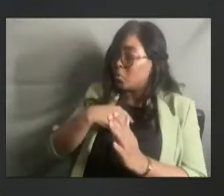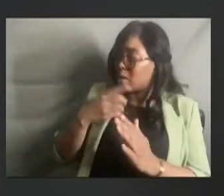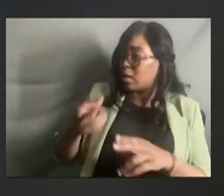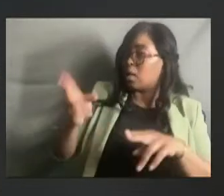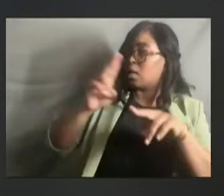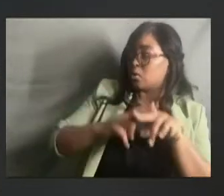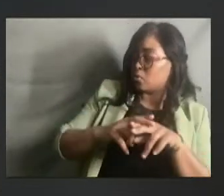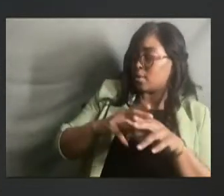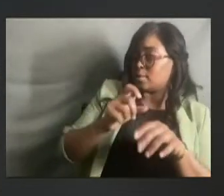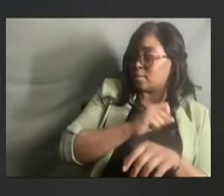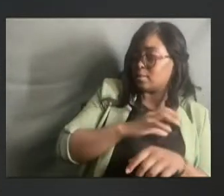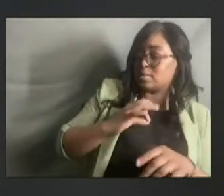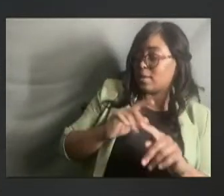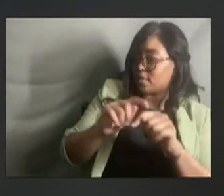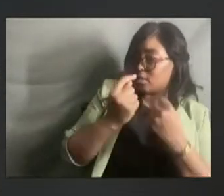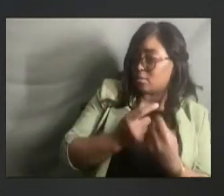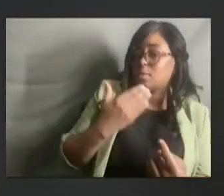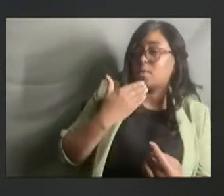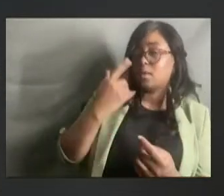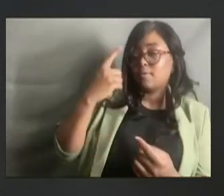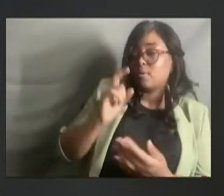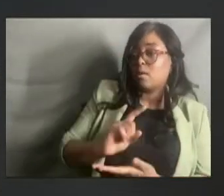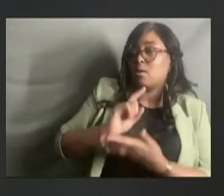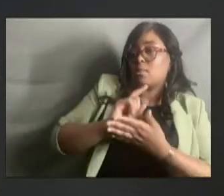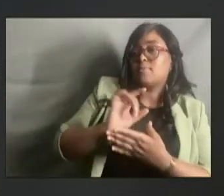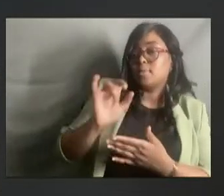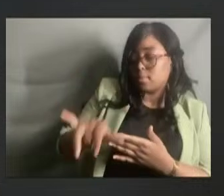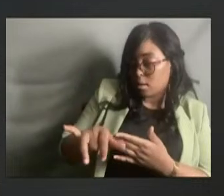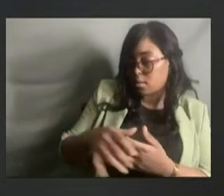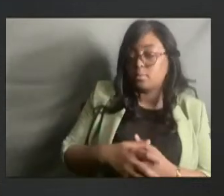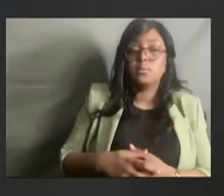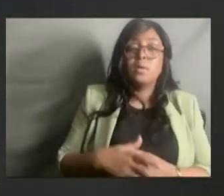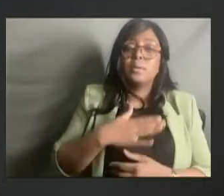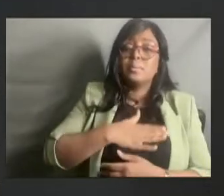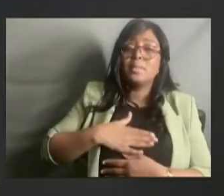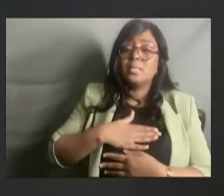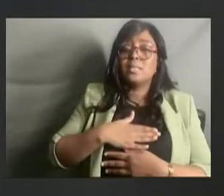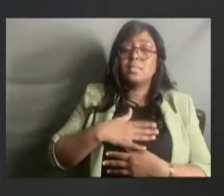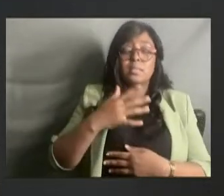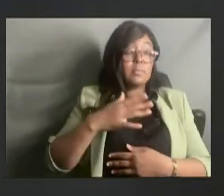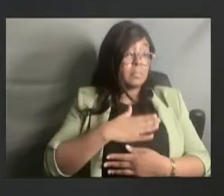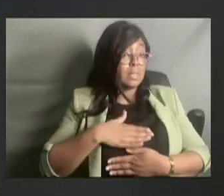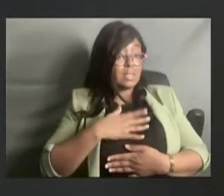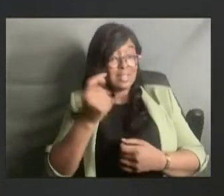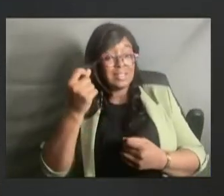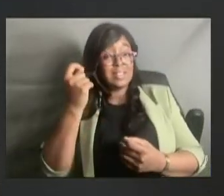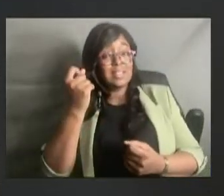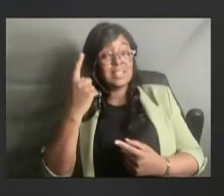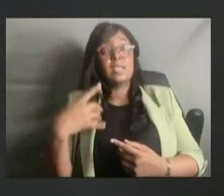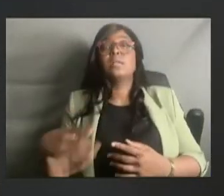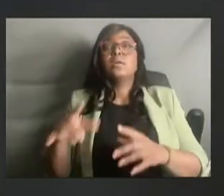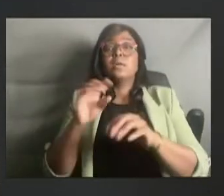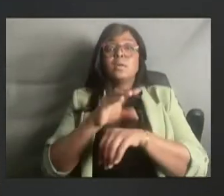our staffing team. So thank you